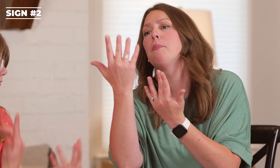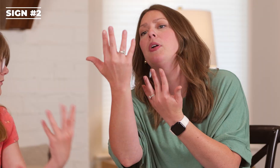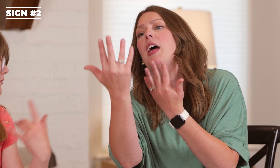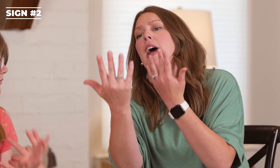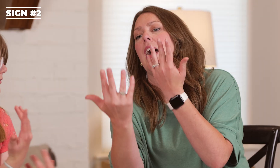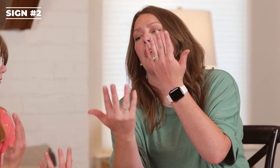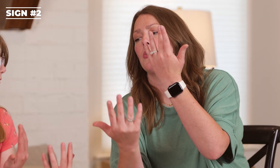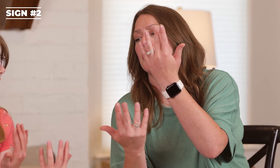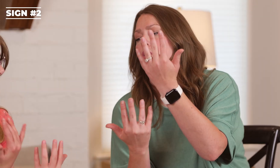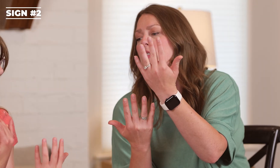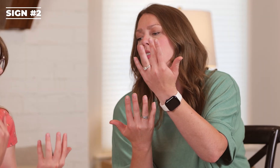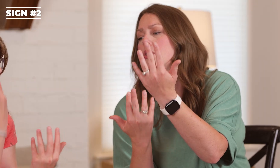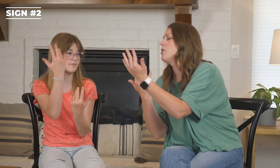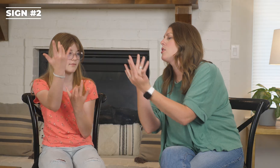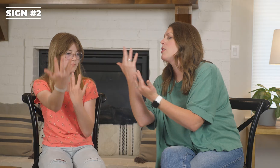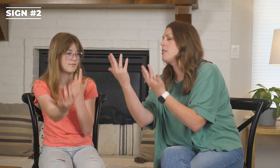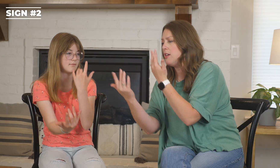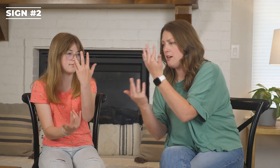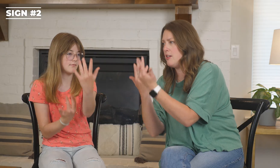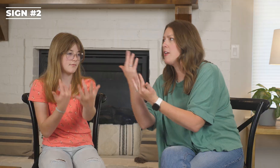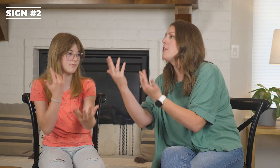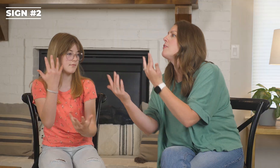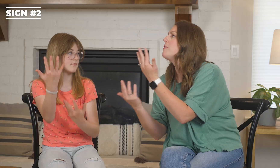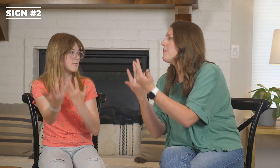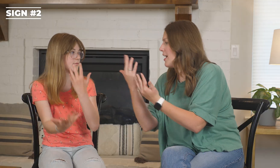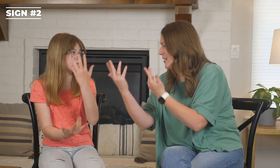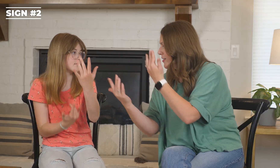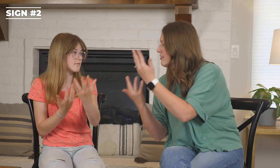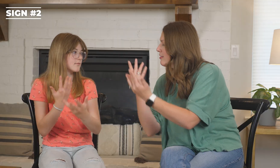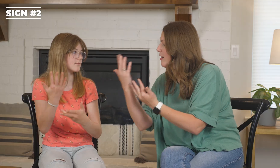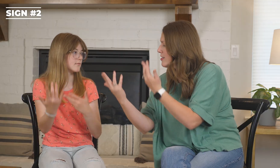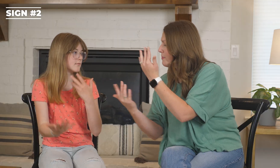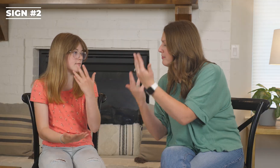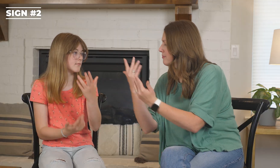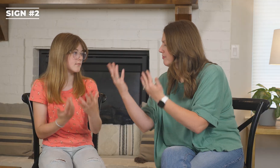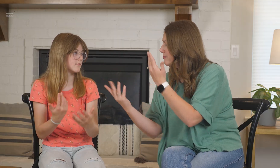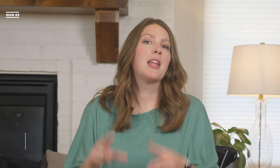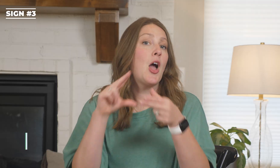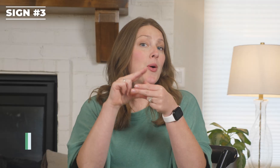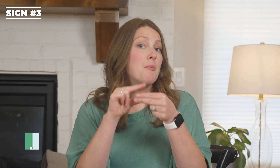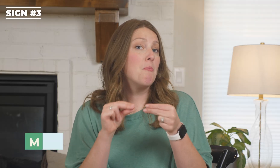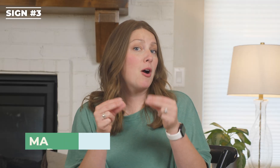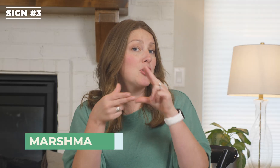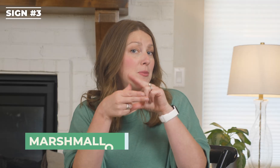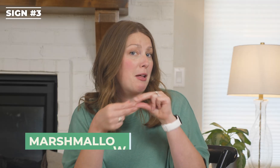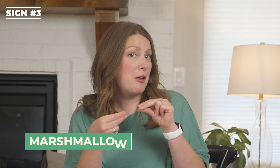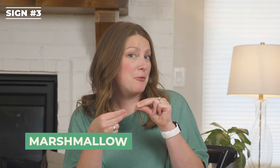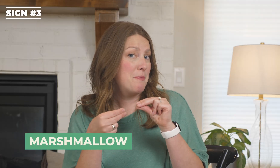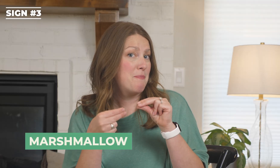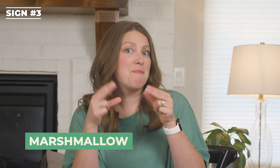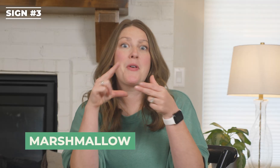Put it out there. You fire! Awesome. Marshmallow.